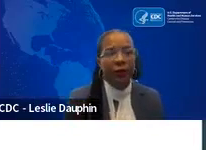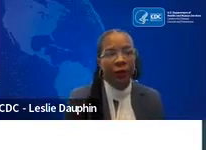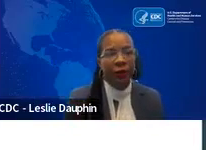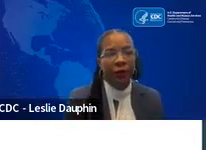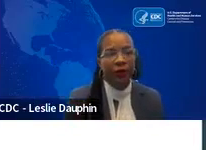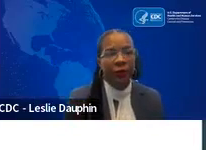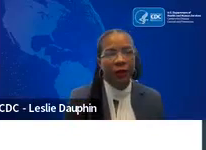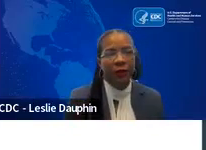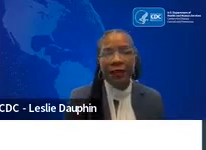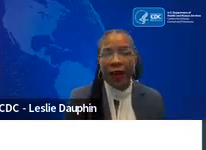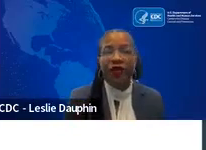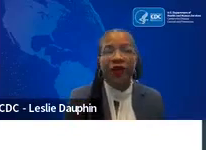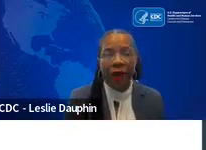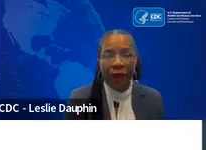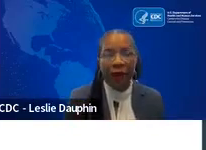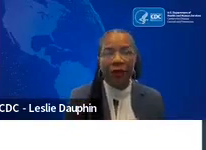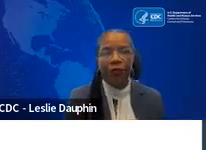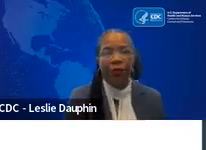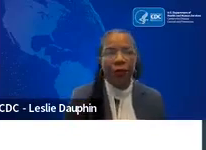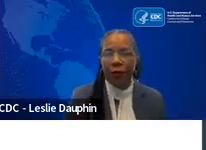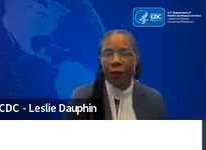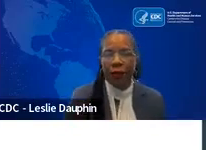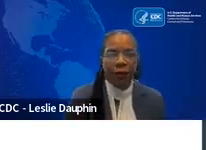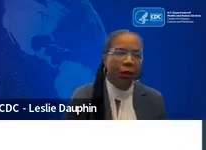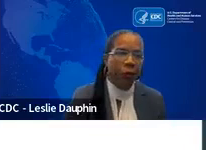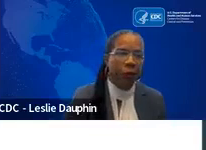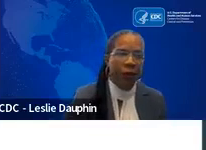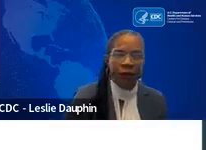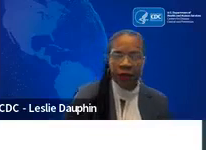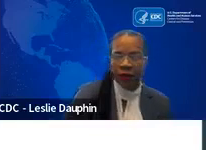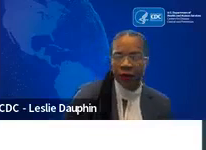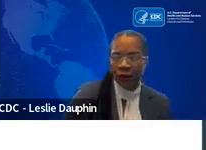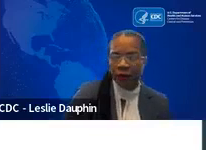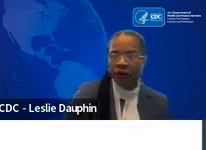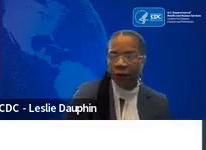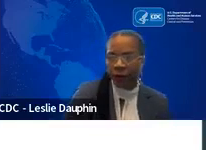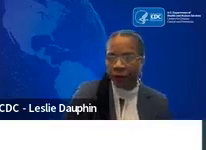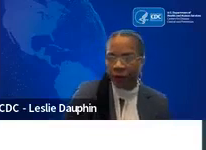really push to get sustained funding to support the important work in our state and local health departments.